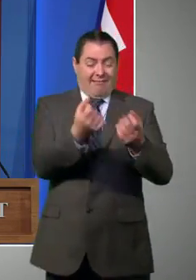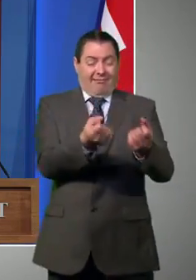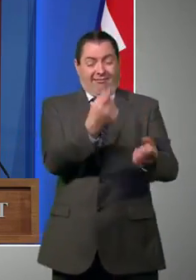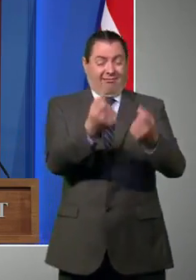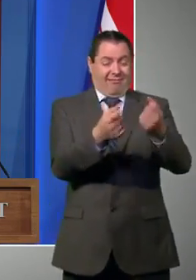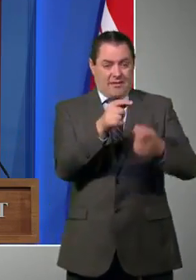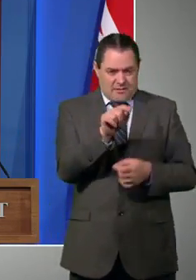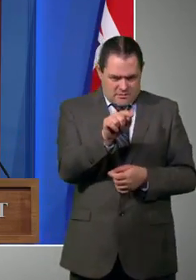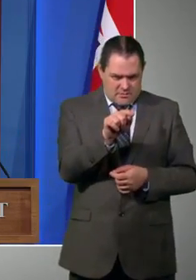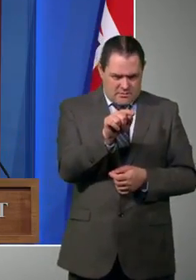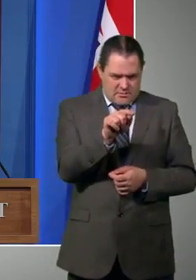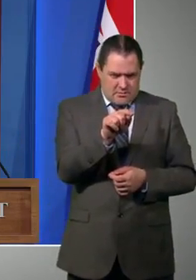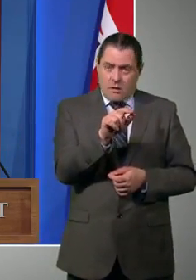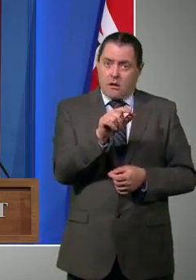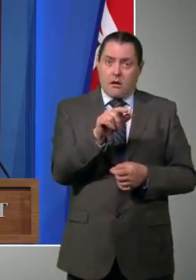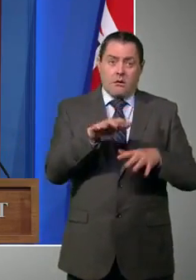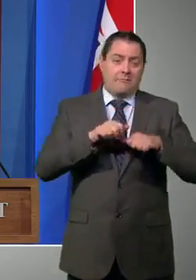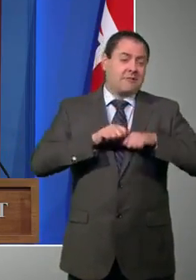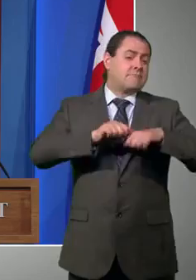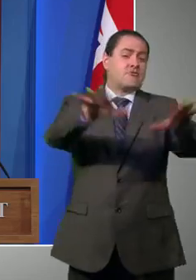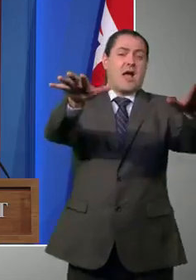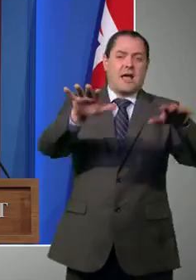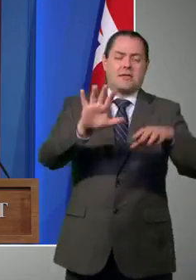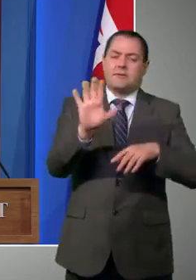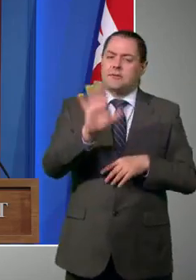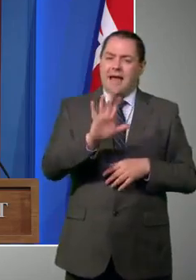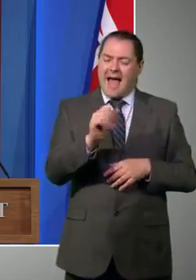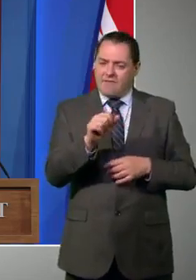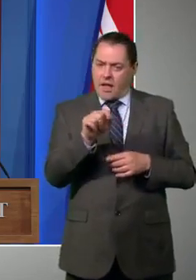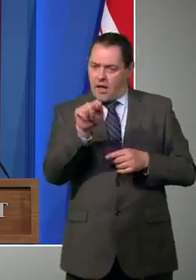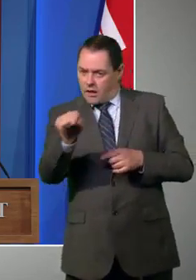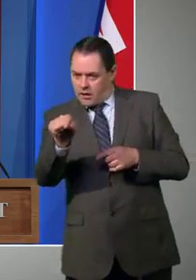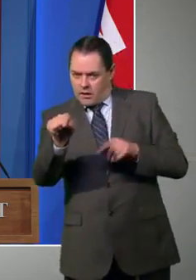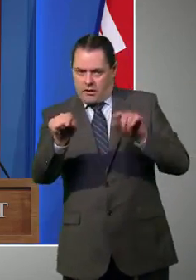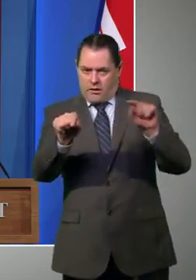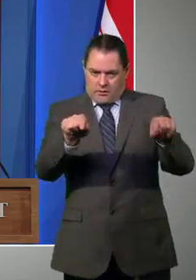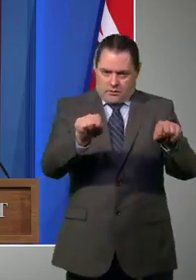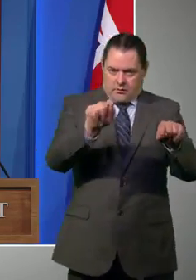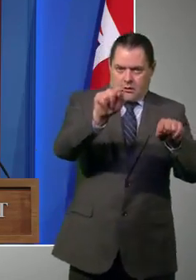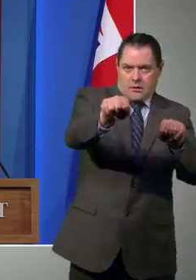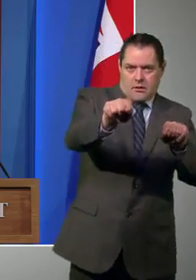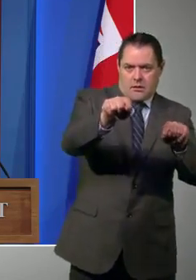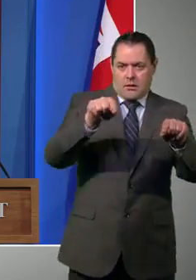generalized transmission that you can still see focal points of outbreaks whether it be a